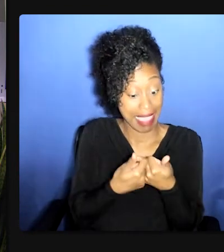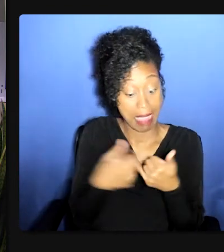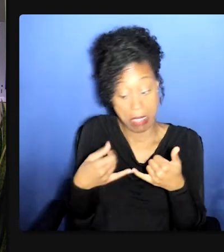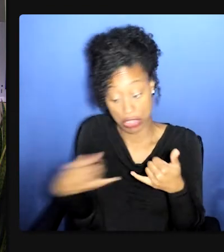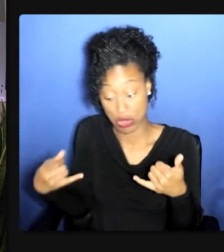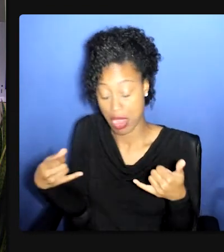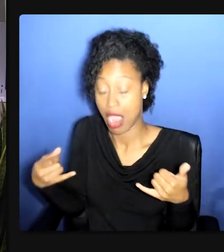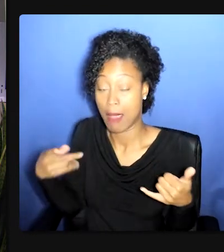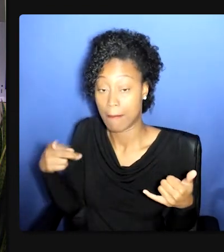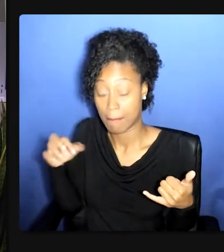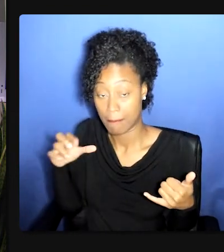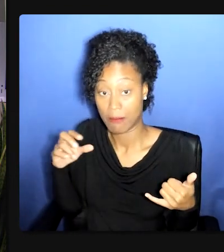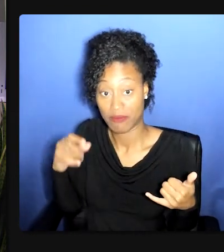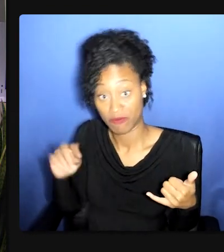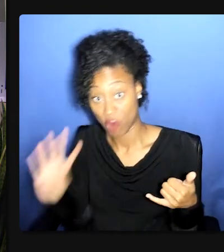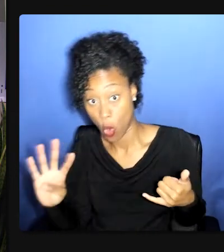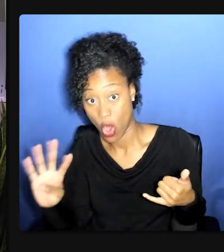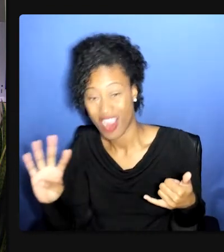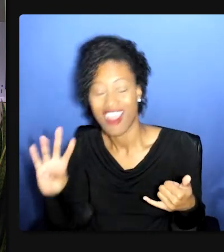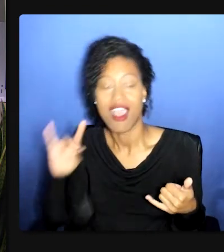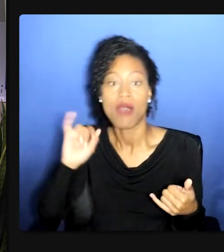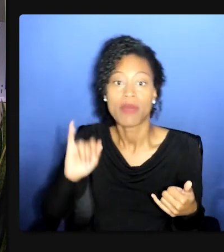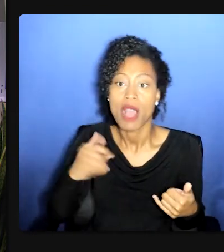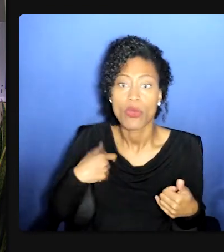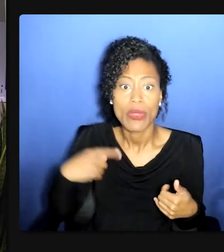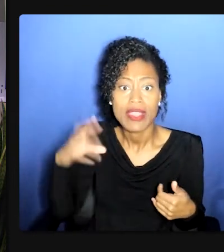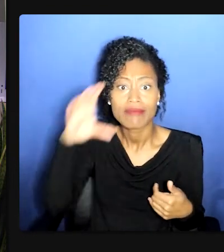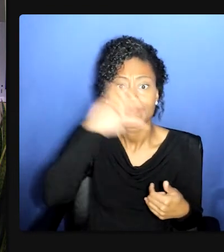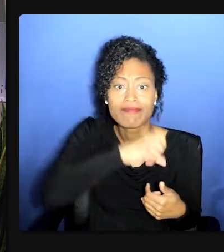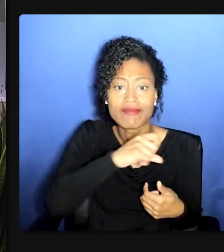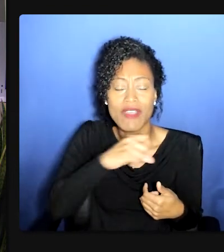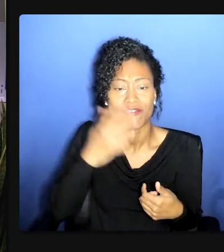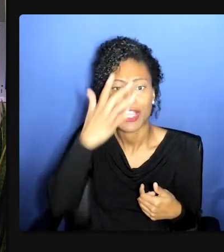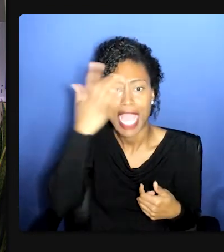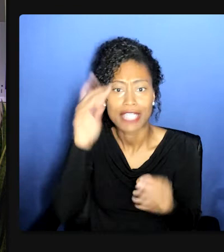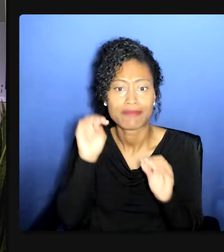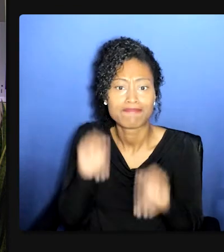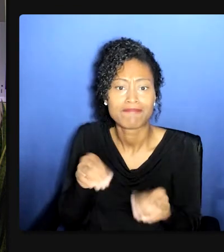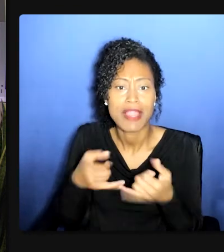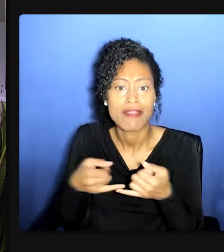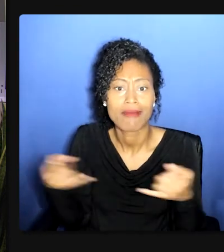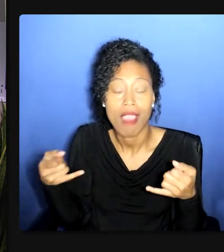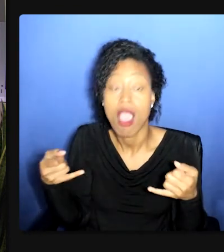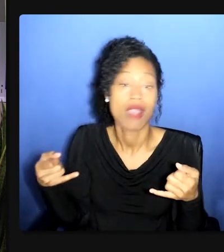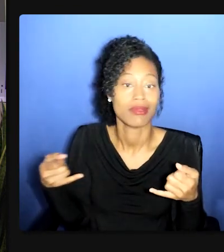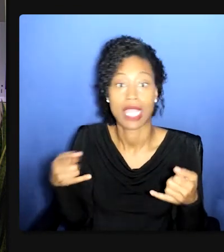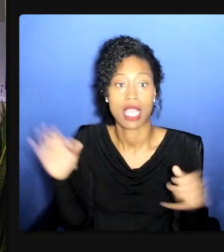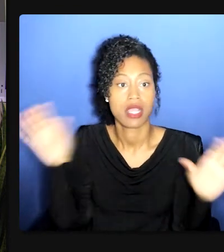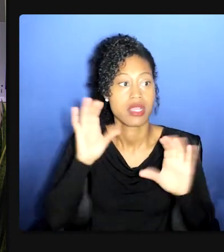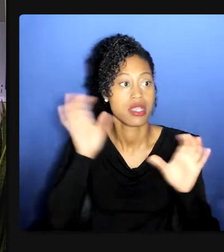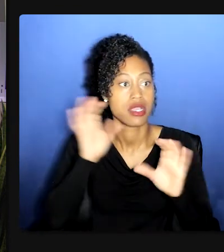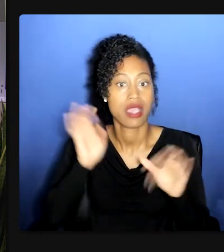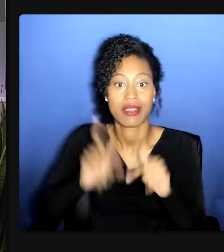But we left out the underscore, so Wrapper couldn't find it. This is a common mistake we all make!